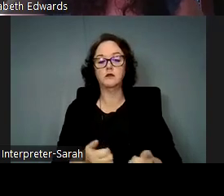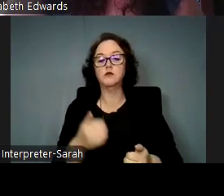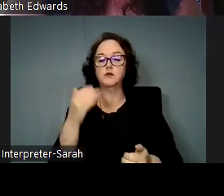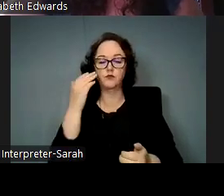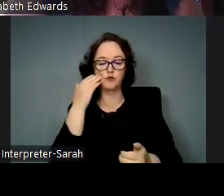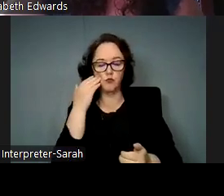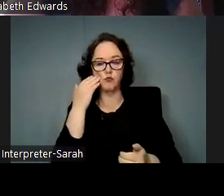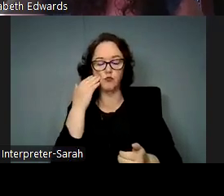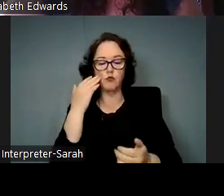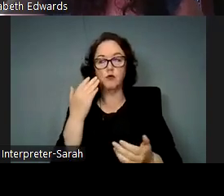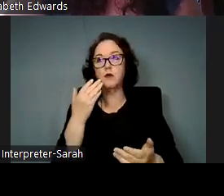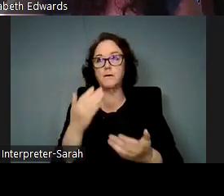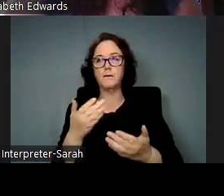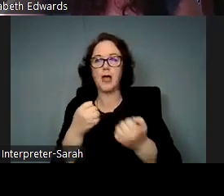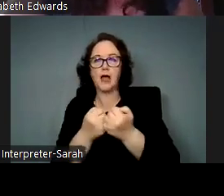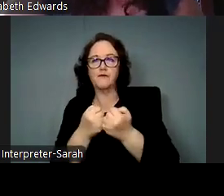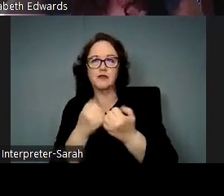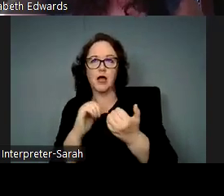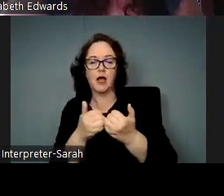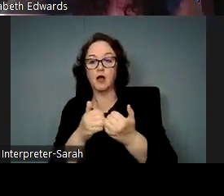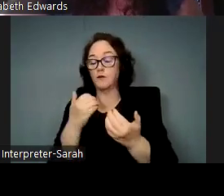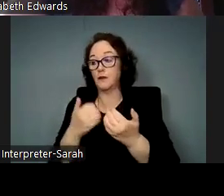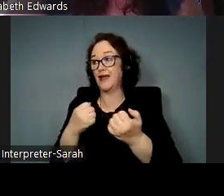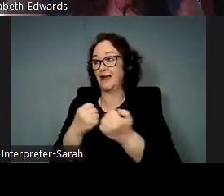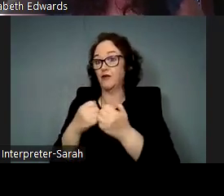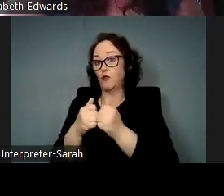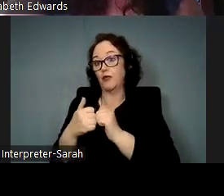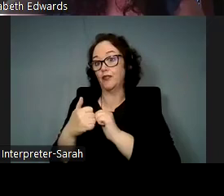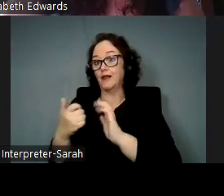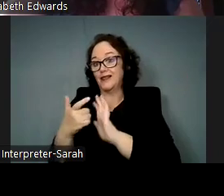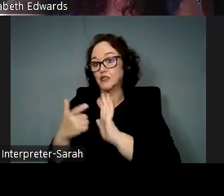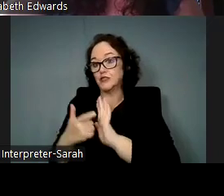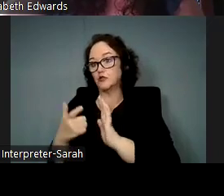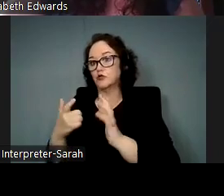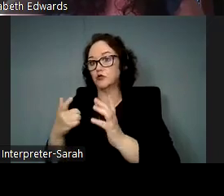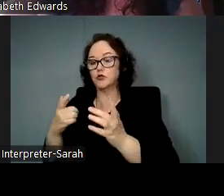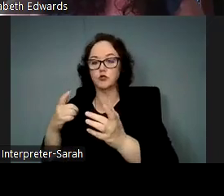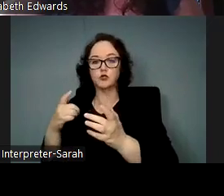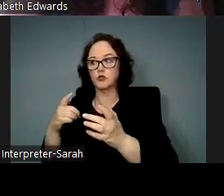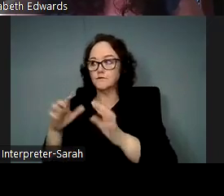with the legislature about something to force the state to make a change, or other ways you're going to use this